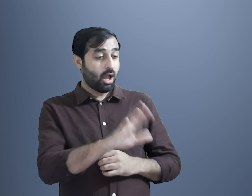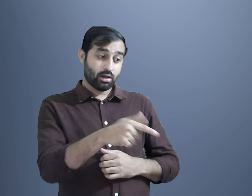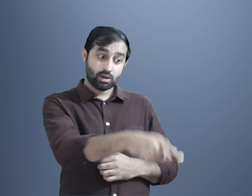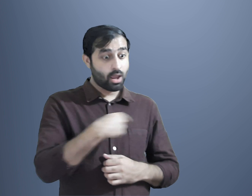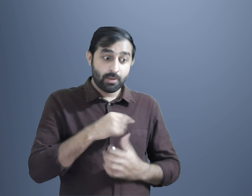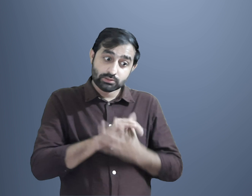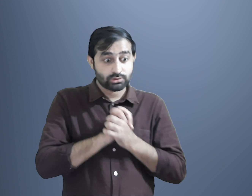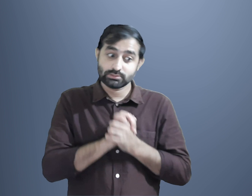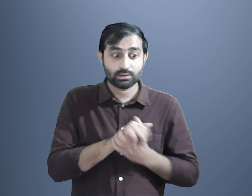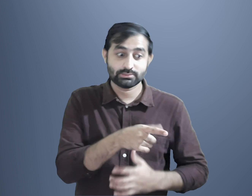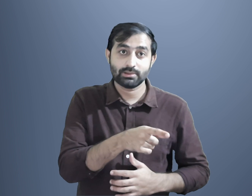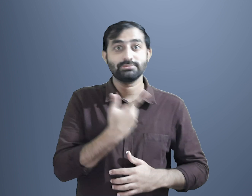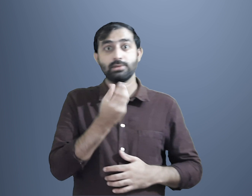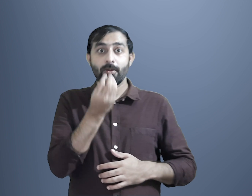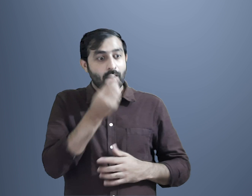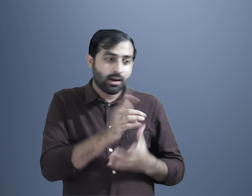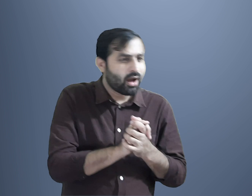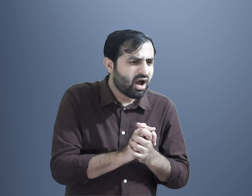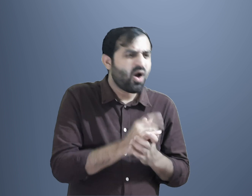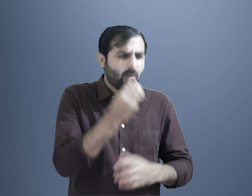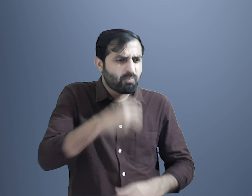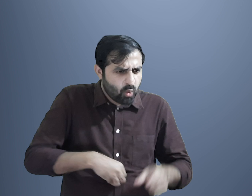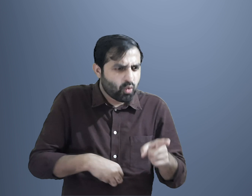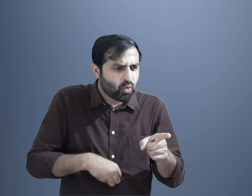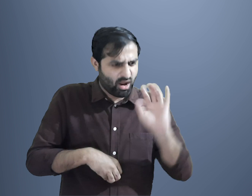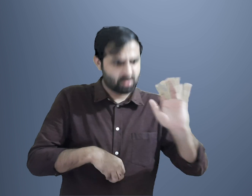Language that is used to develop relationships and ease interaction.